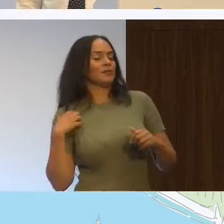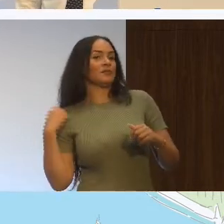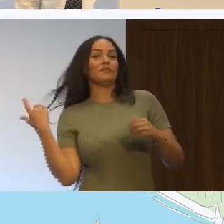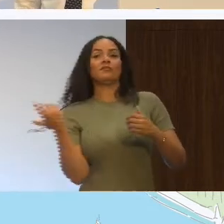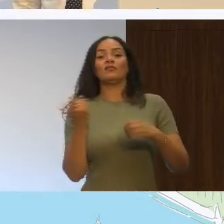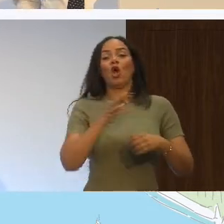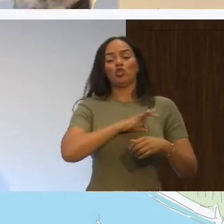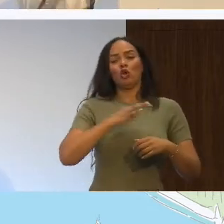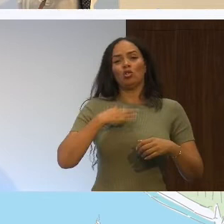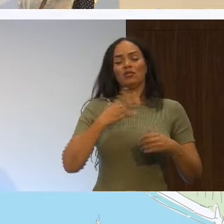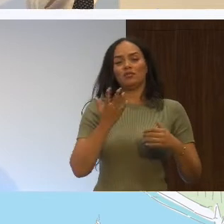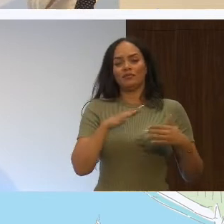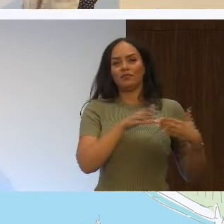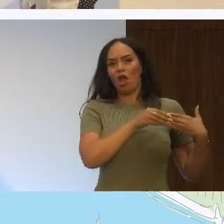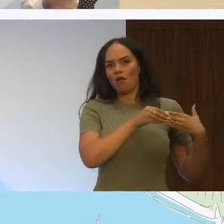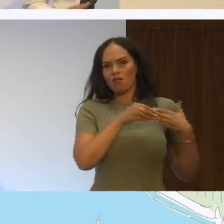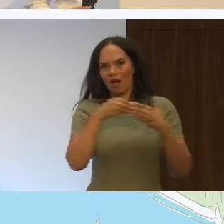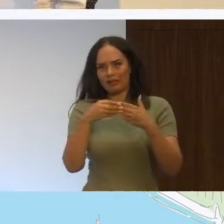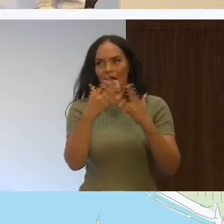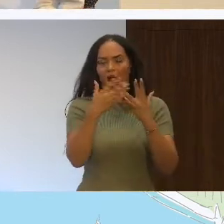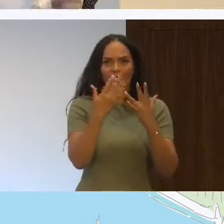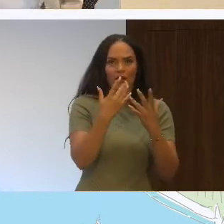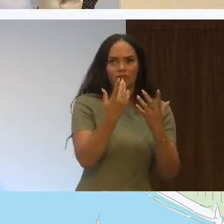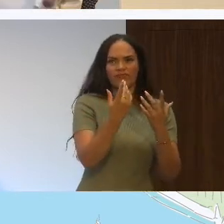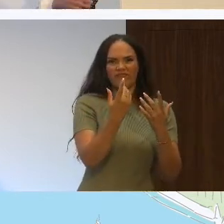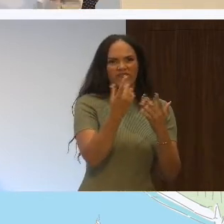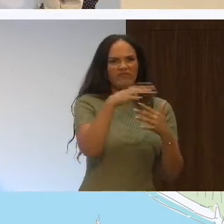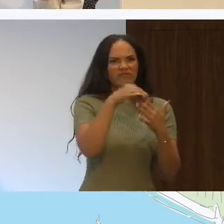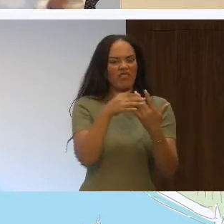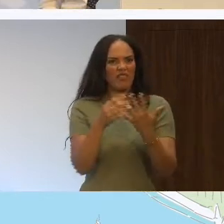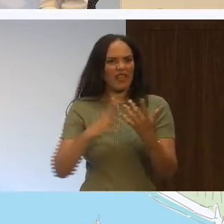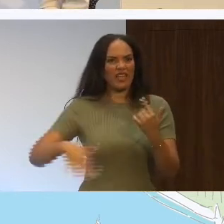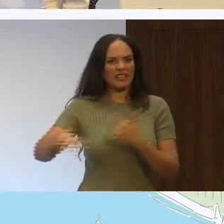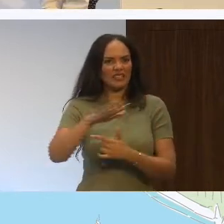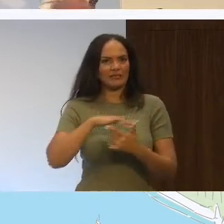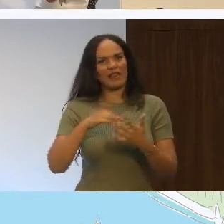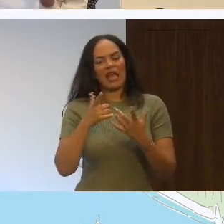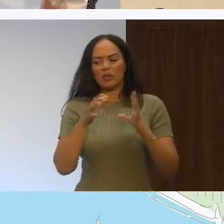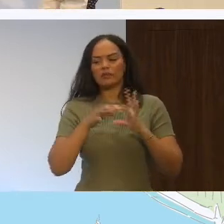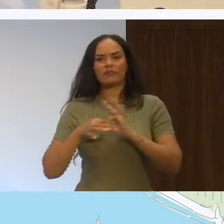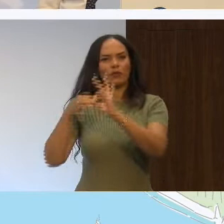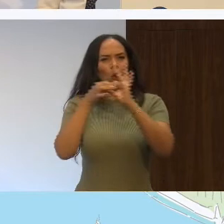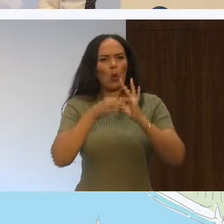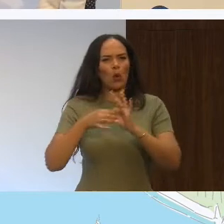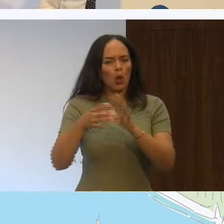in terms of other things which are going on in case is a so-called co-morbidities and tolerance to medication.